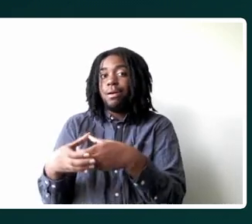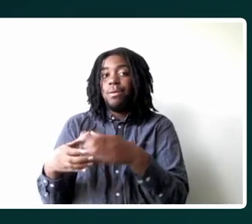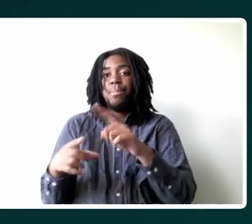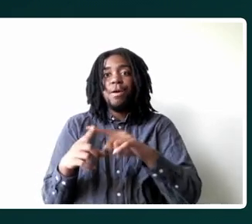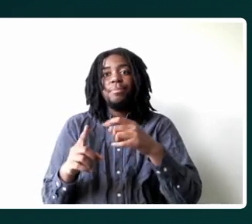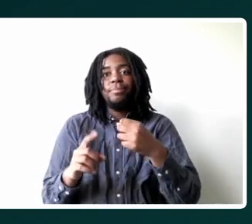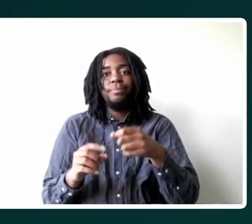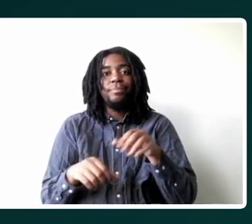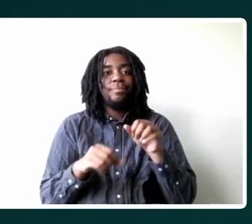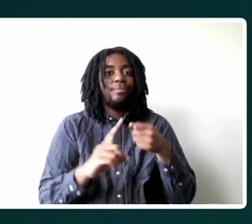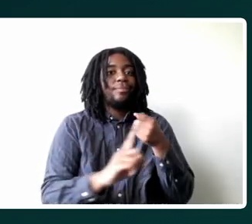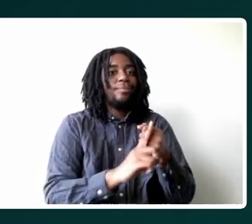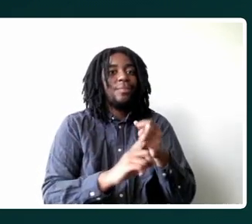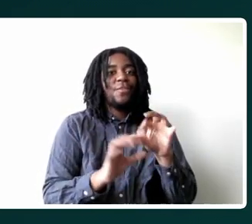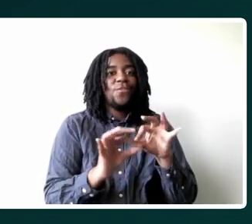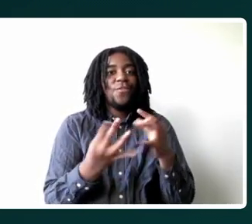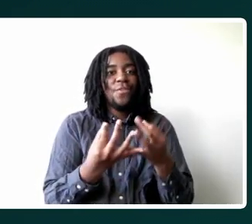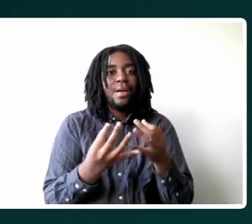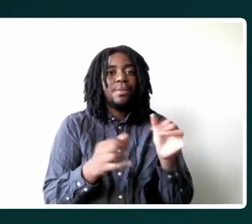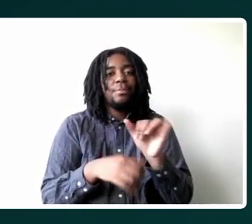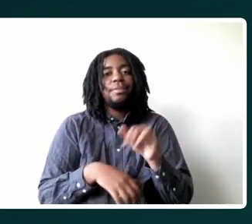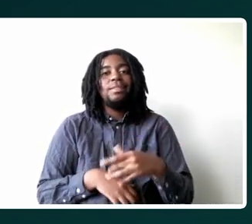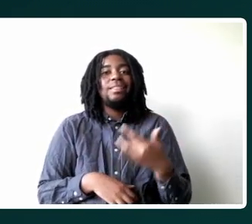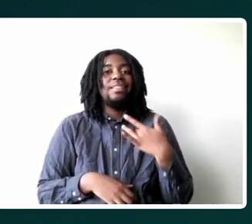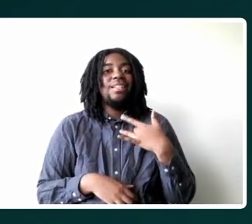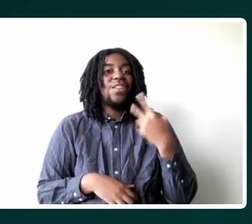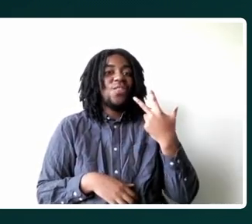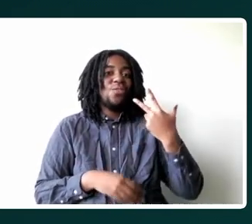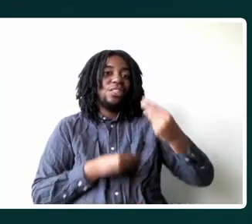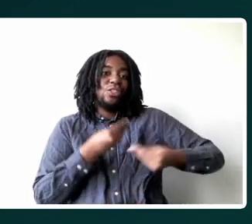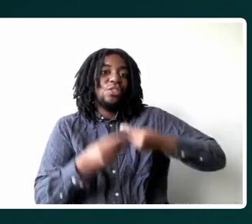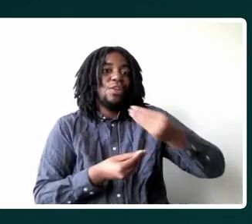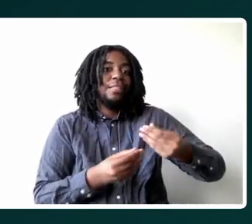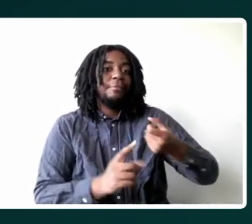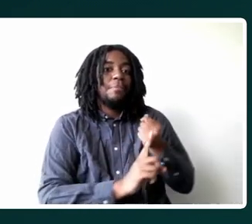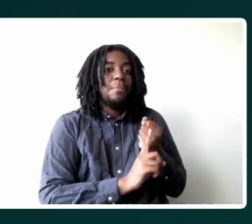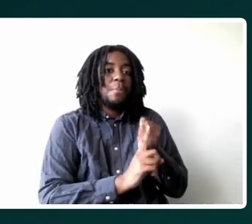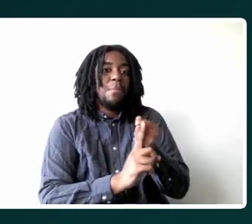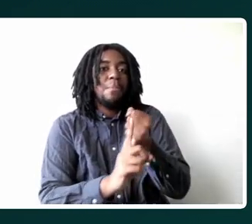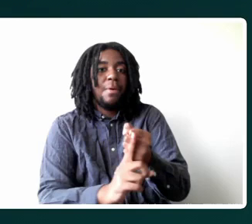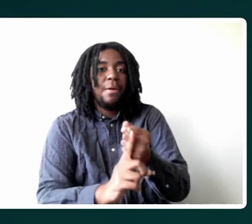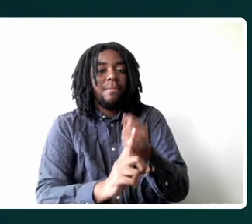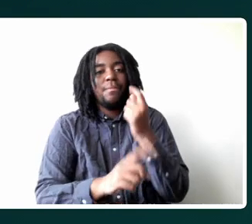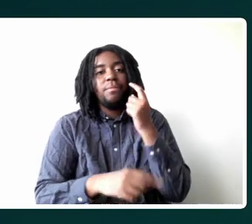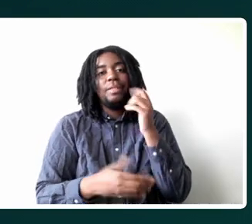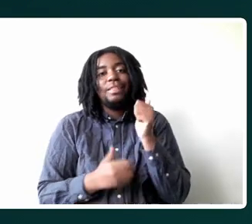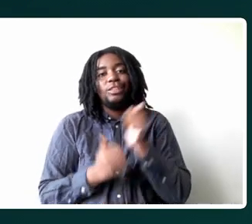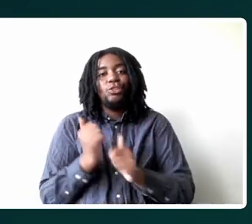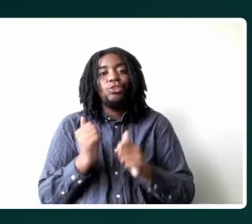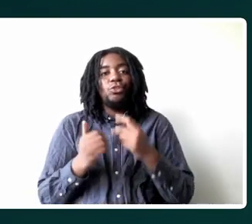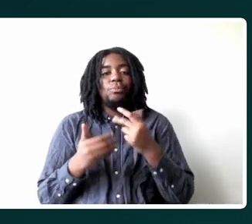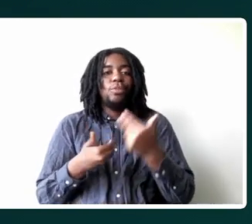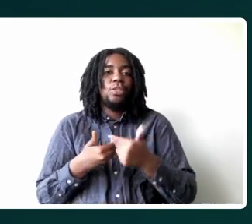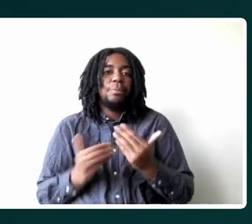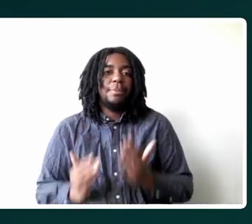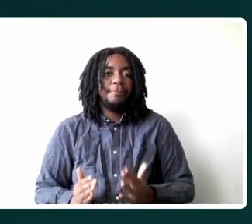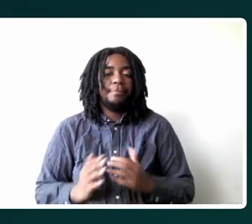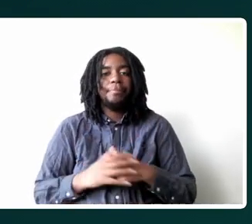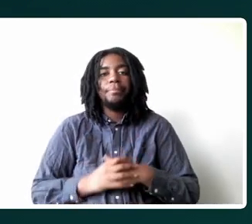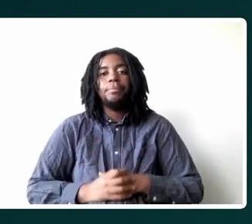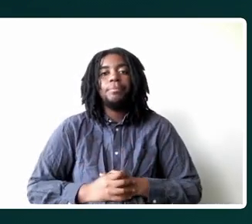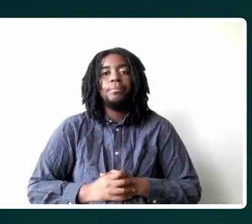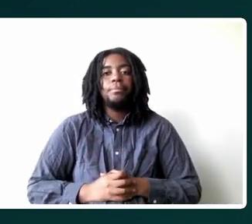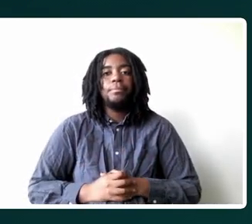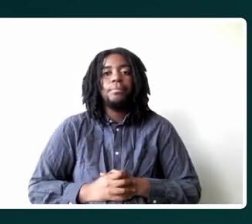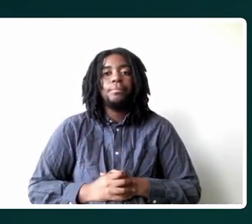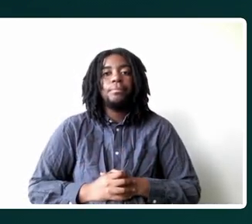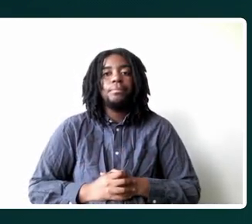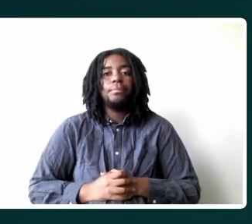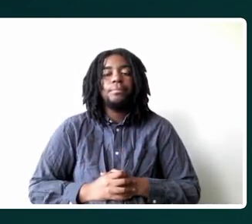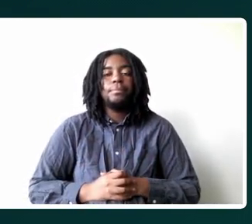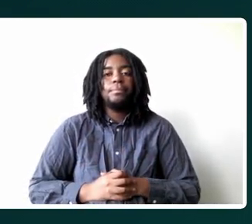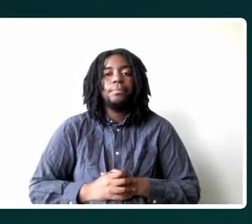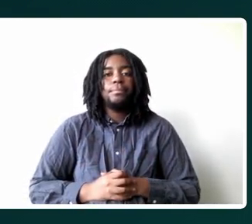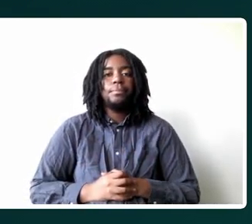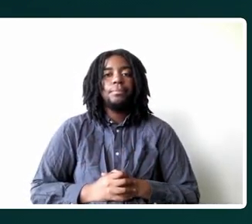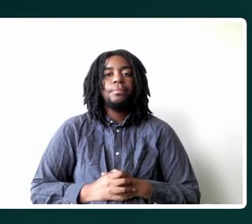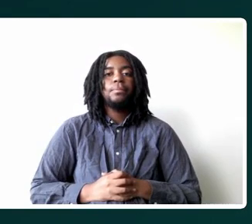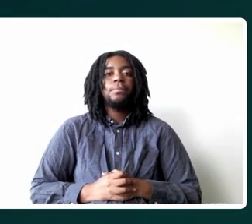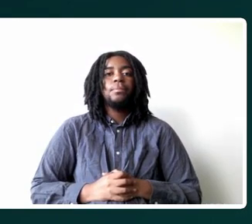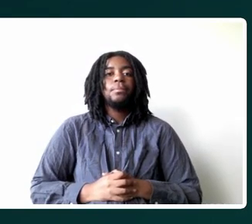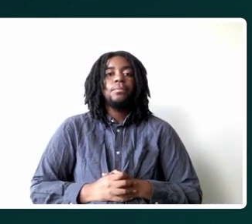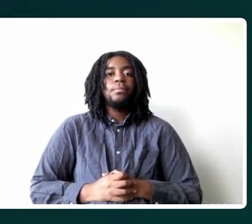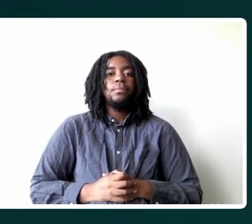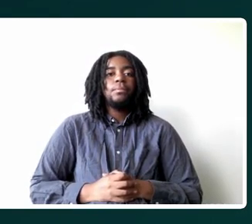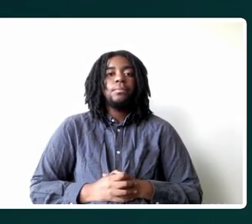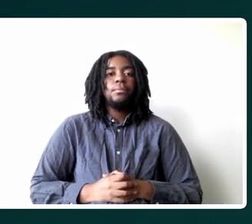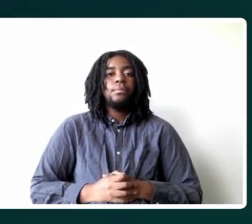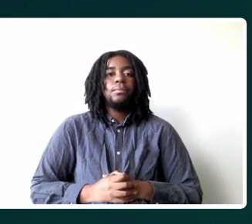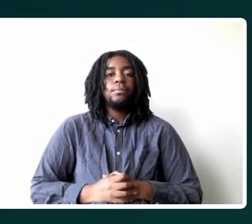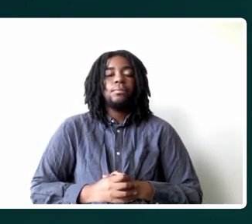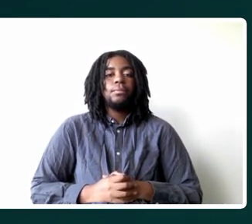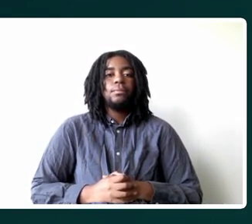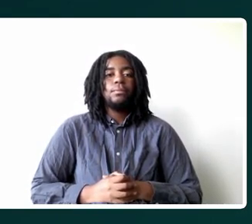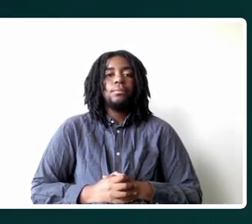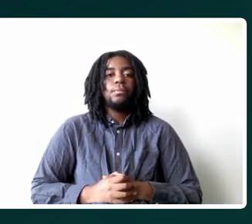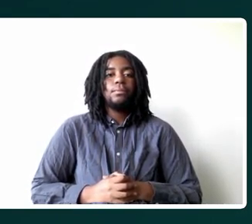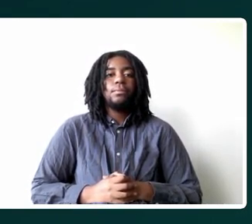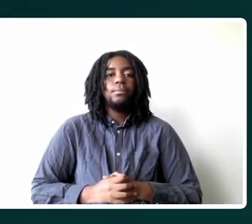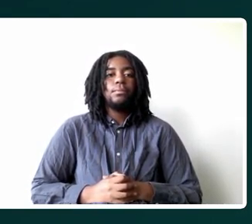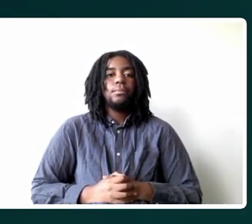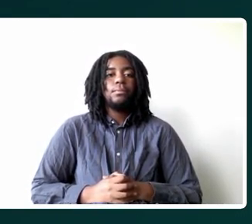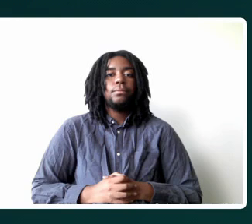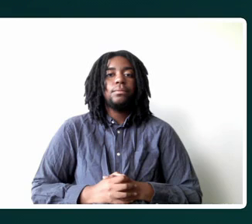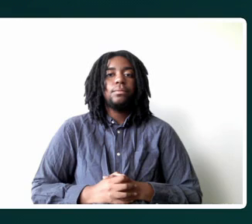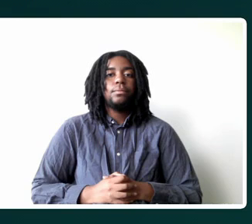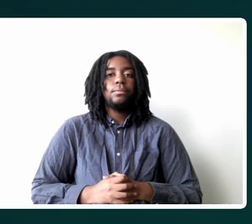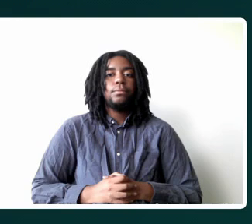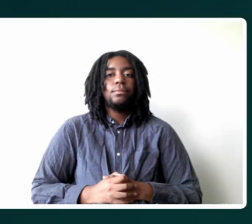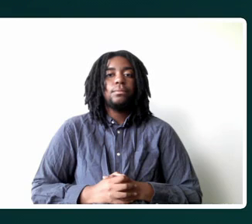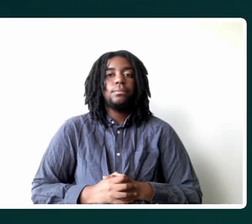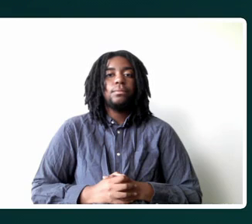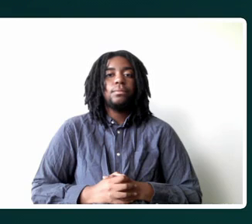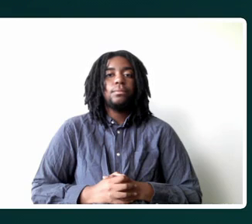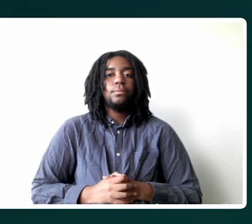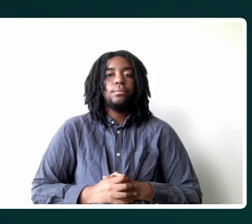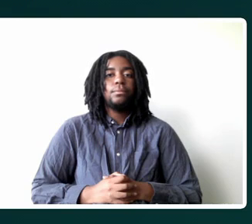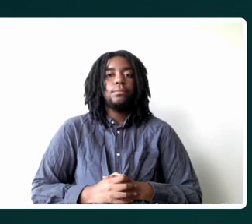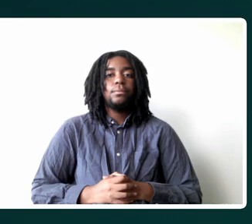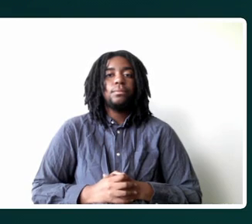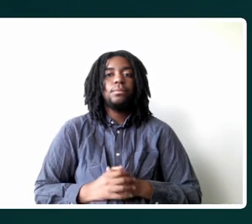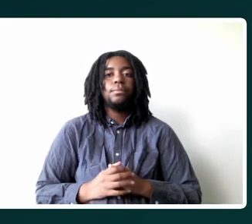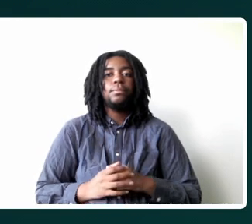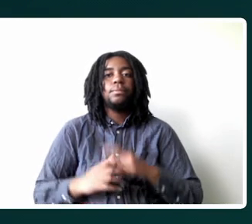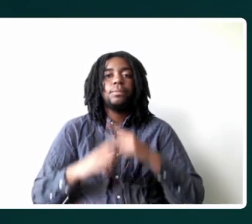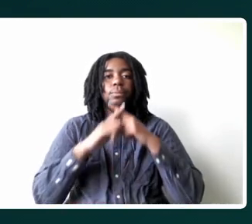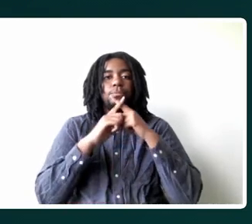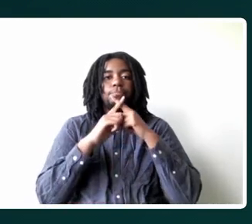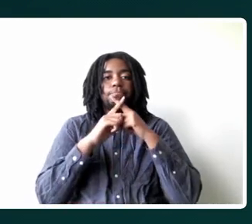often three generations for each participant. Next slide, please. Micheline, you're muted.